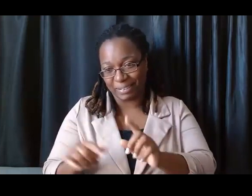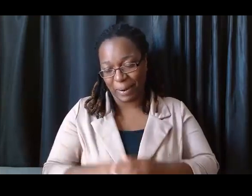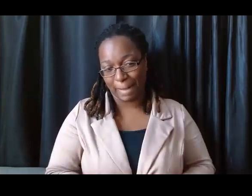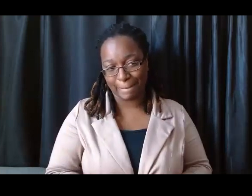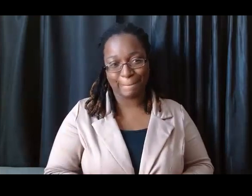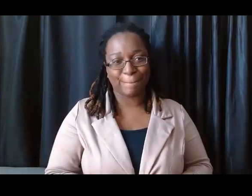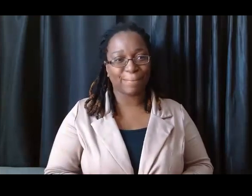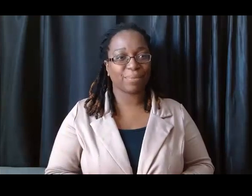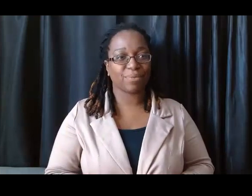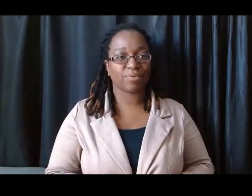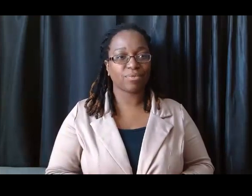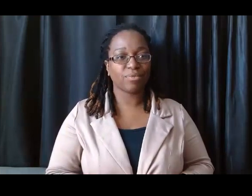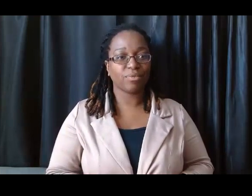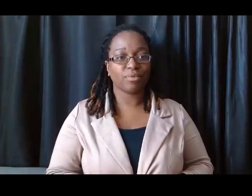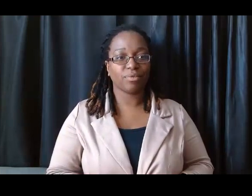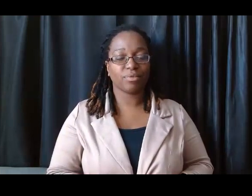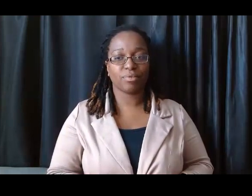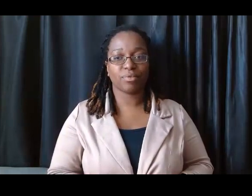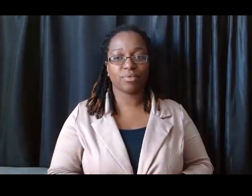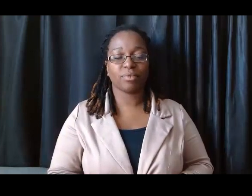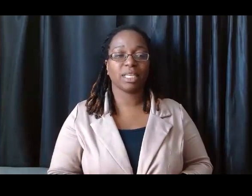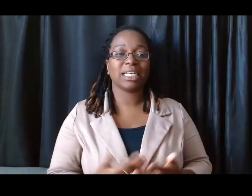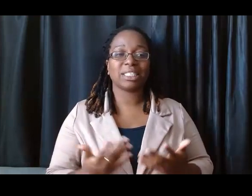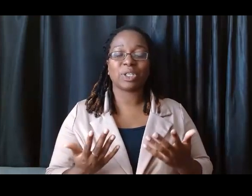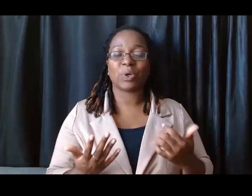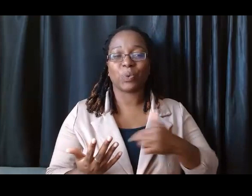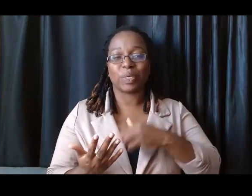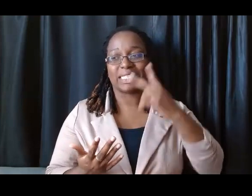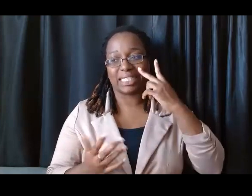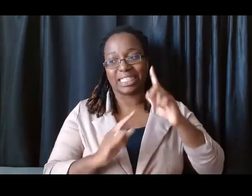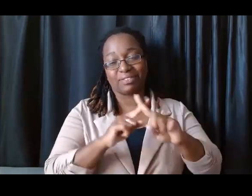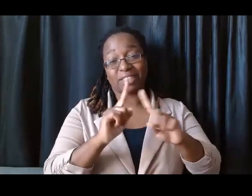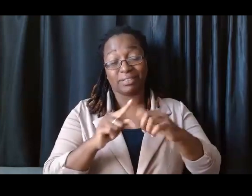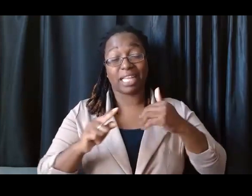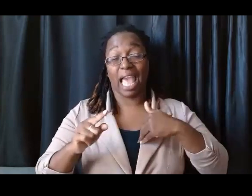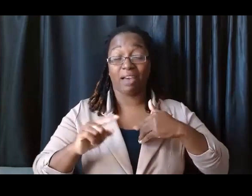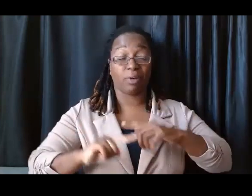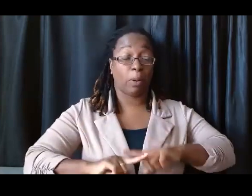So given that there is so much difference from state to state, I'm really only going to share